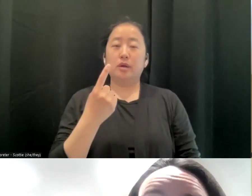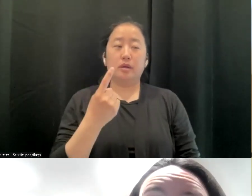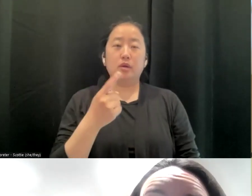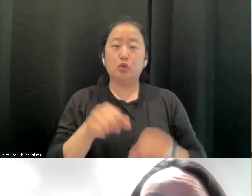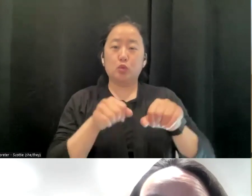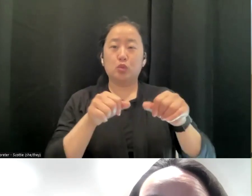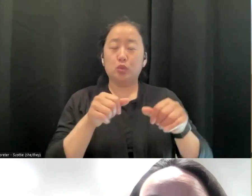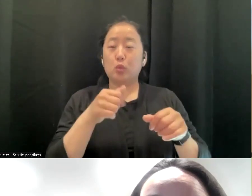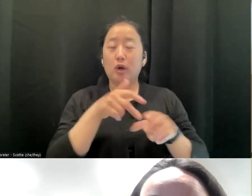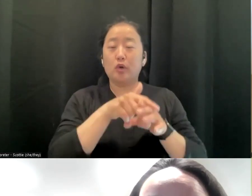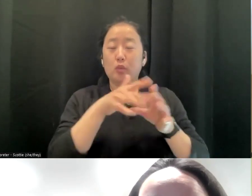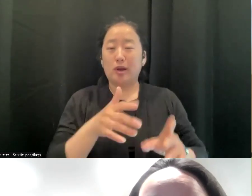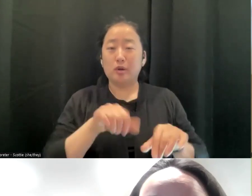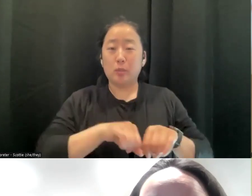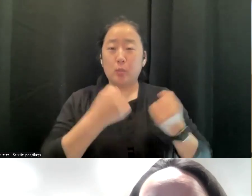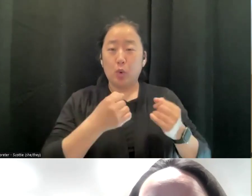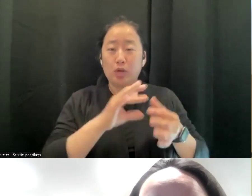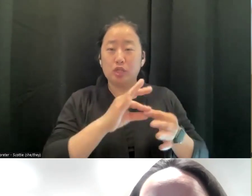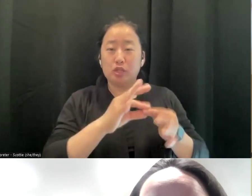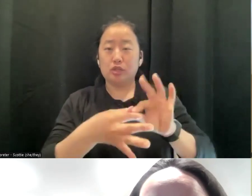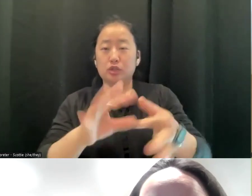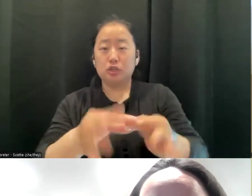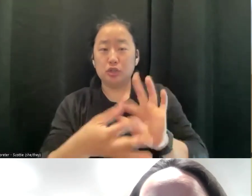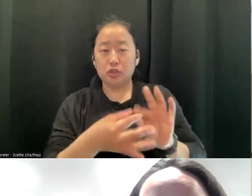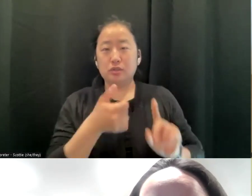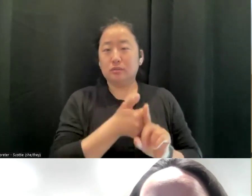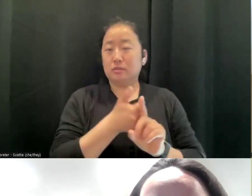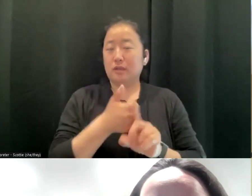And so this is an individual that has a spinal cord injury.